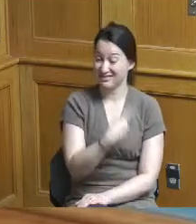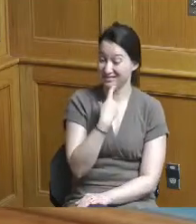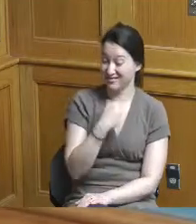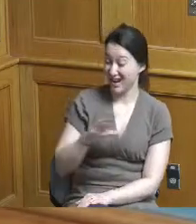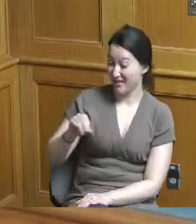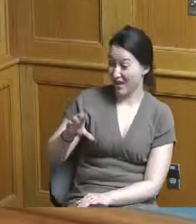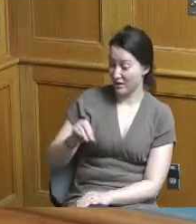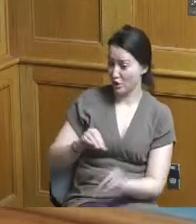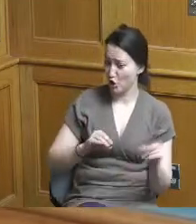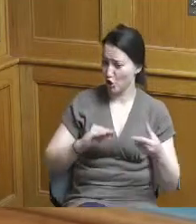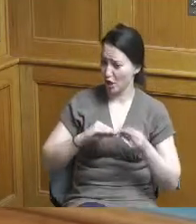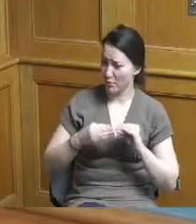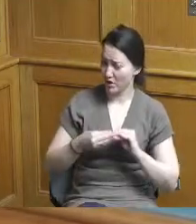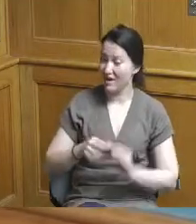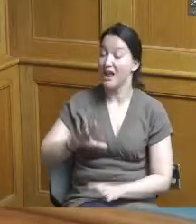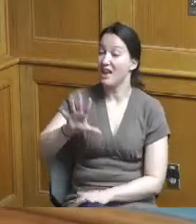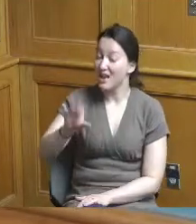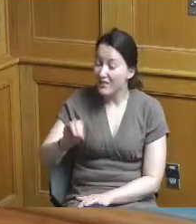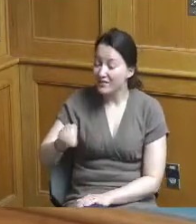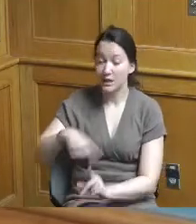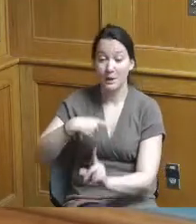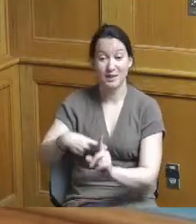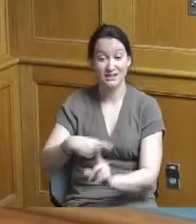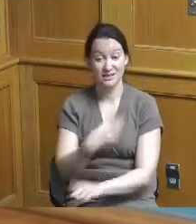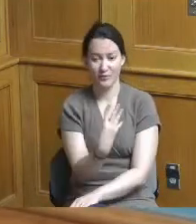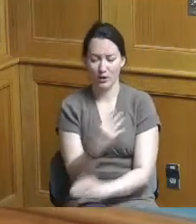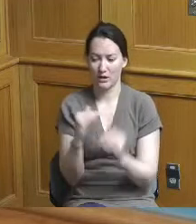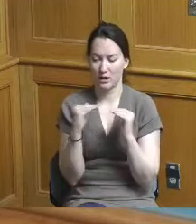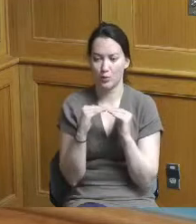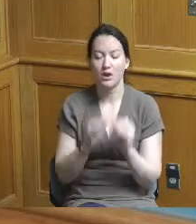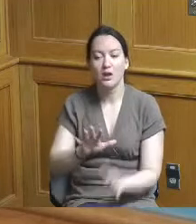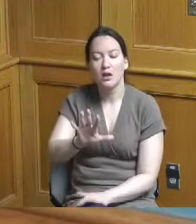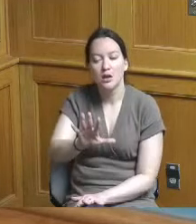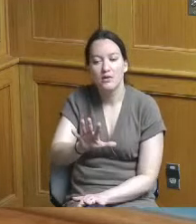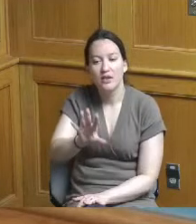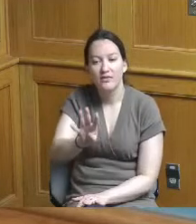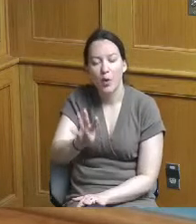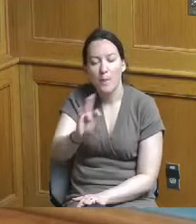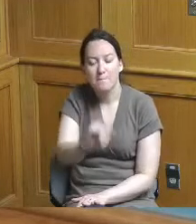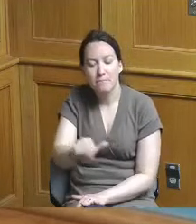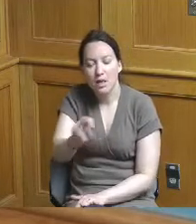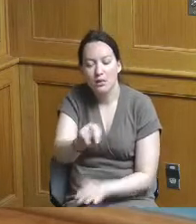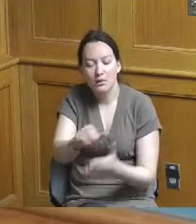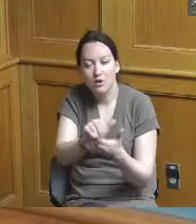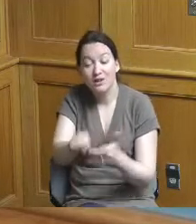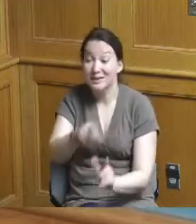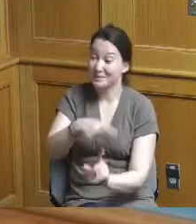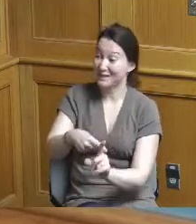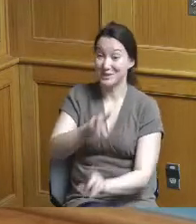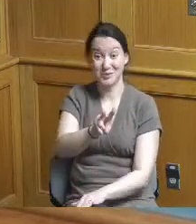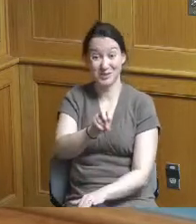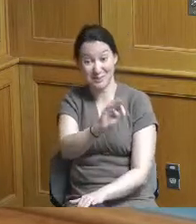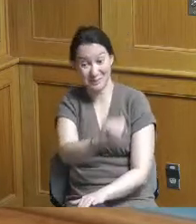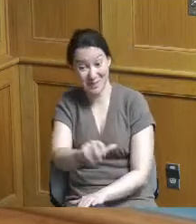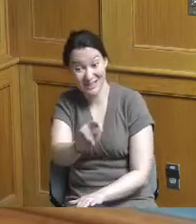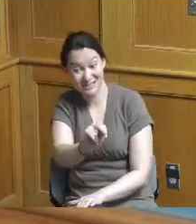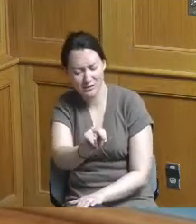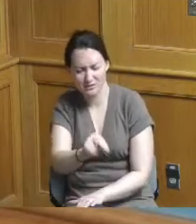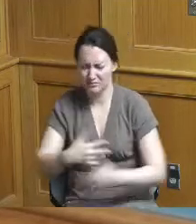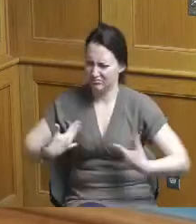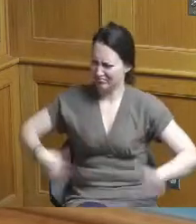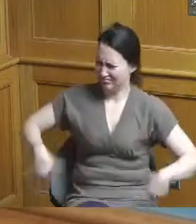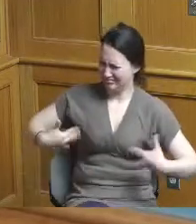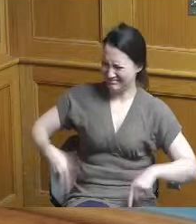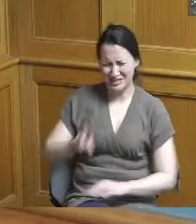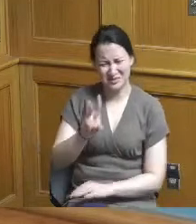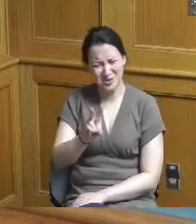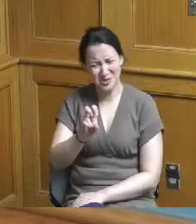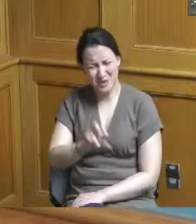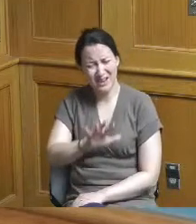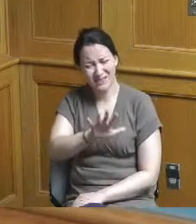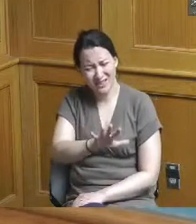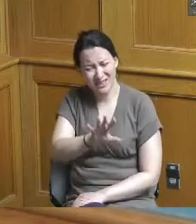let's go with her numbers 50 plus 4 is 54 million dollars plus 200 million wow 254 million dollars